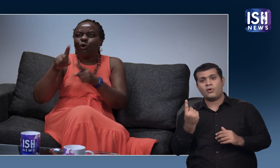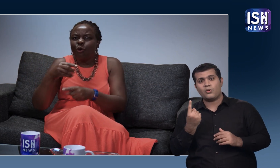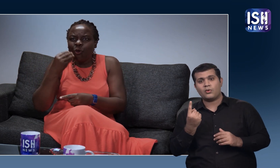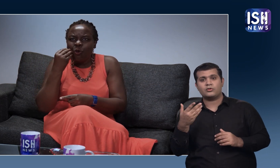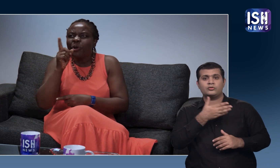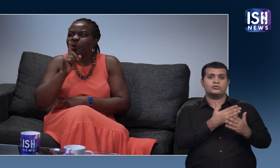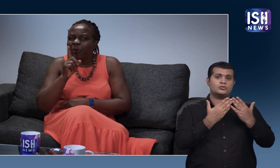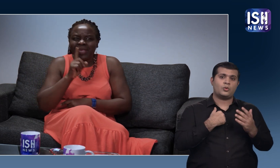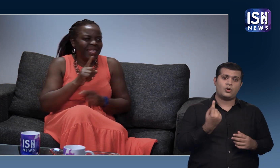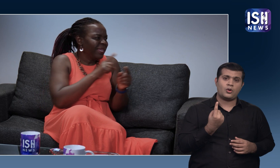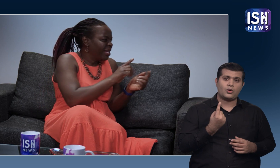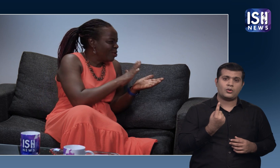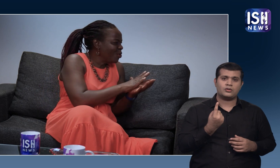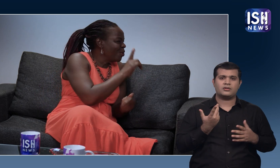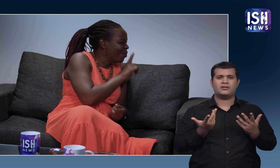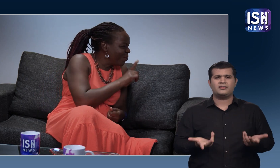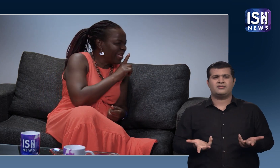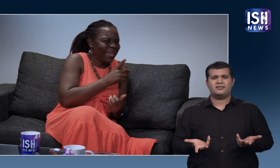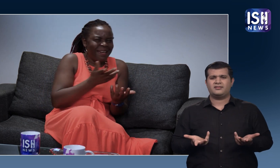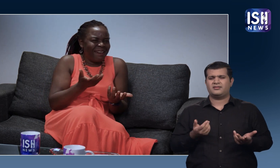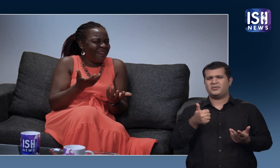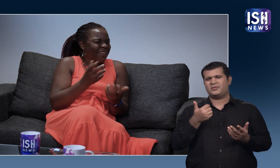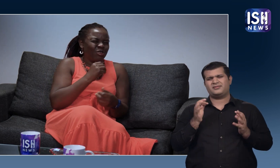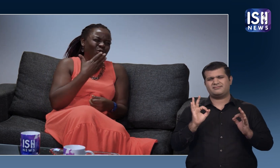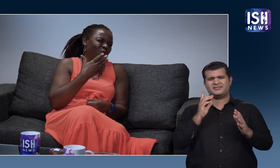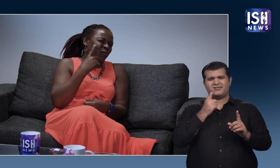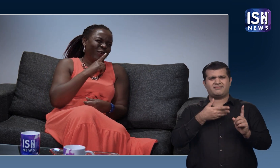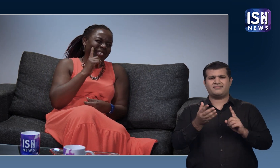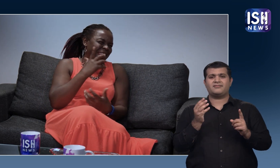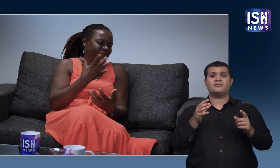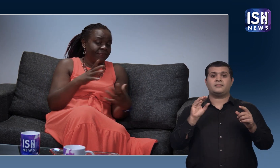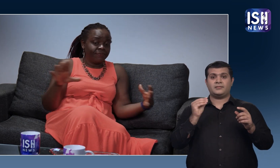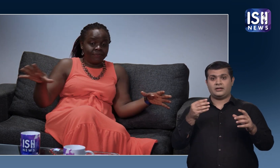At home, Deaf are lonely in hearing families. At Hearing schools, Deaf are lonely. In both situations, it is not good for the Deaf.